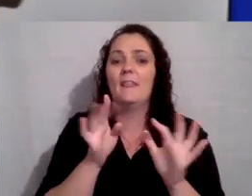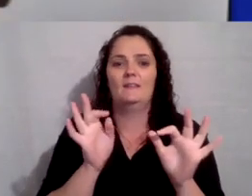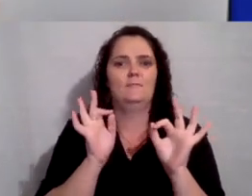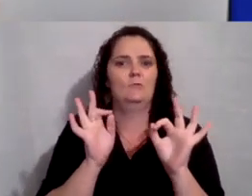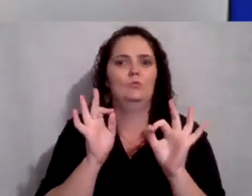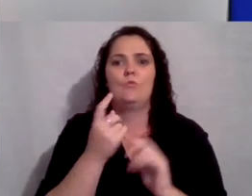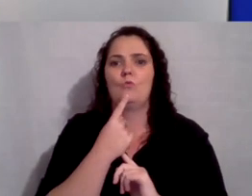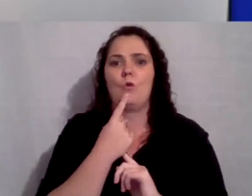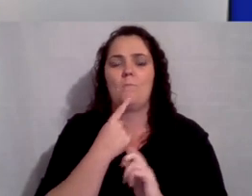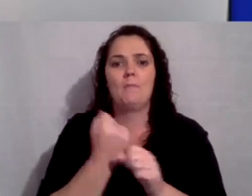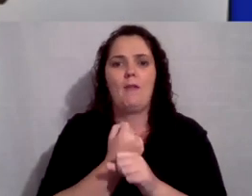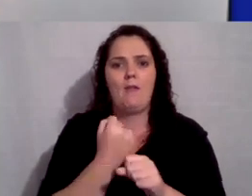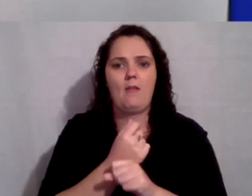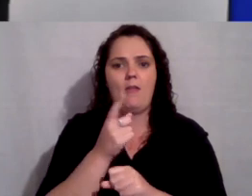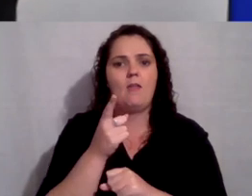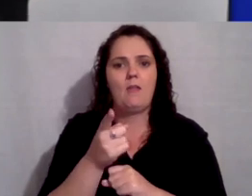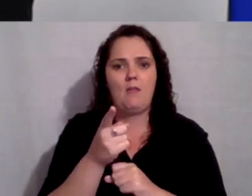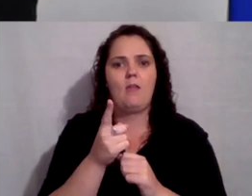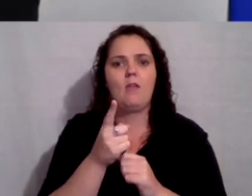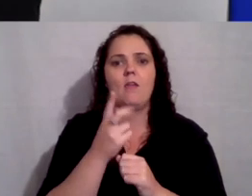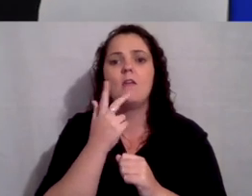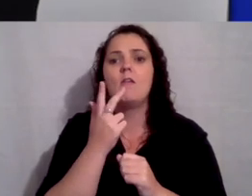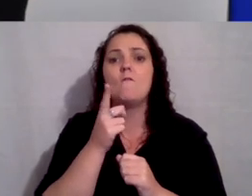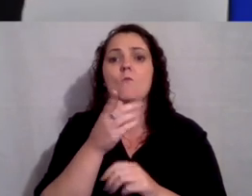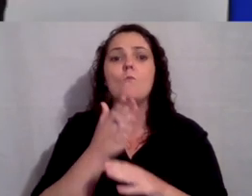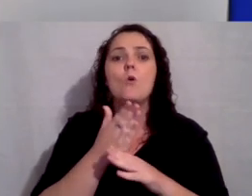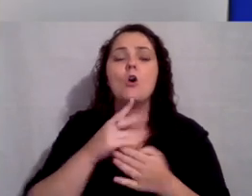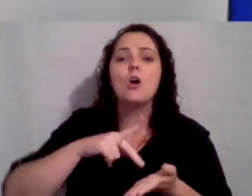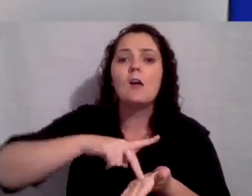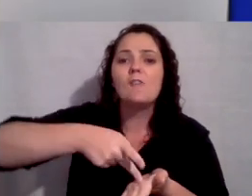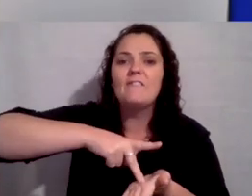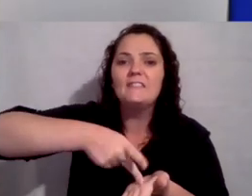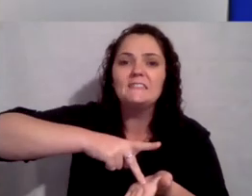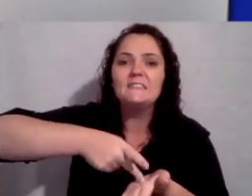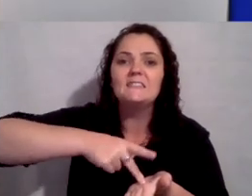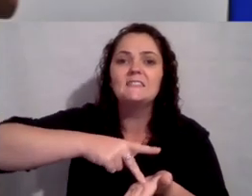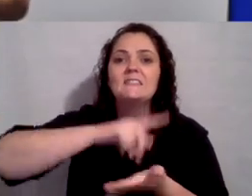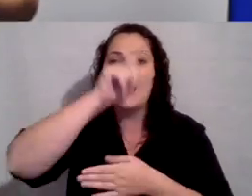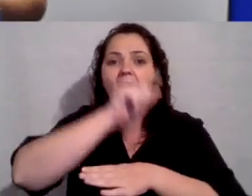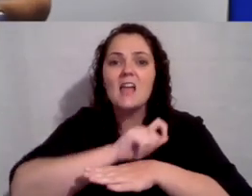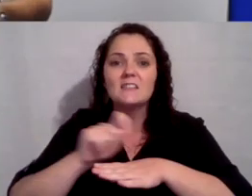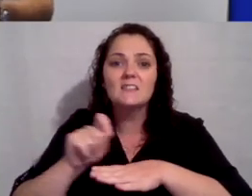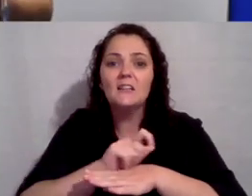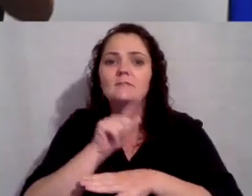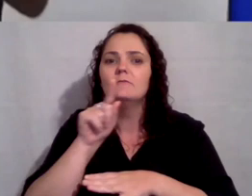eraser and it's this. If you're an architect or a graphic designer out there or an engineer, you might be familiar with this thing right here.